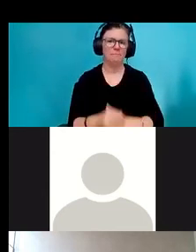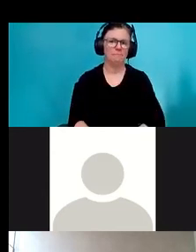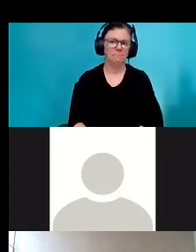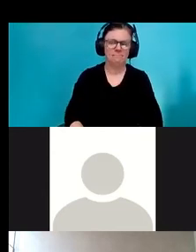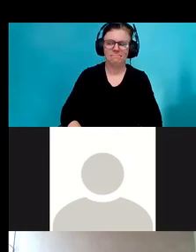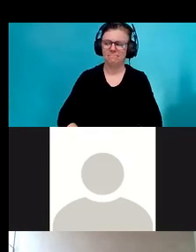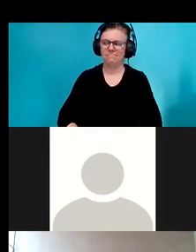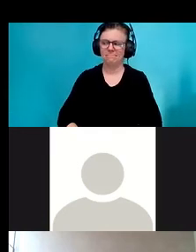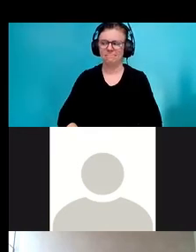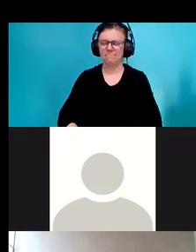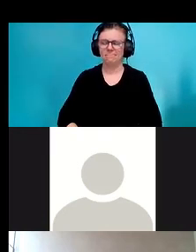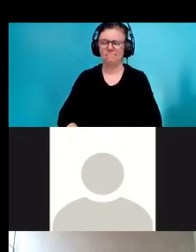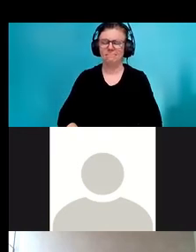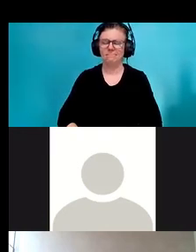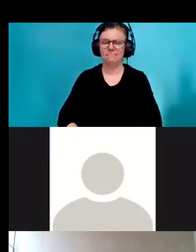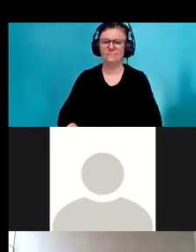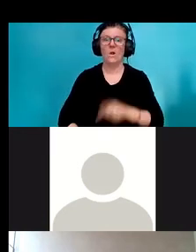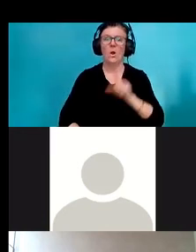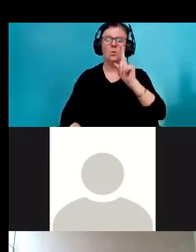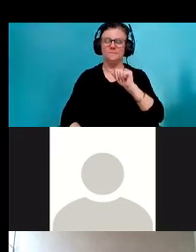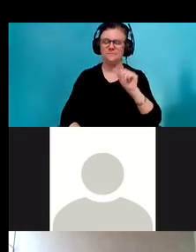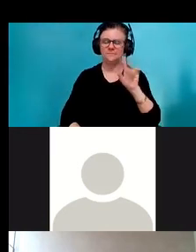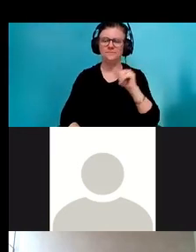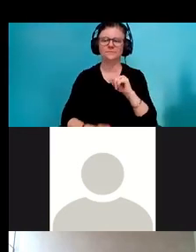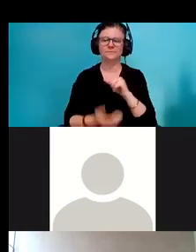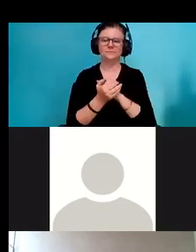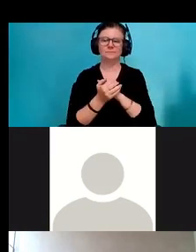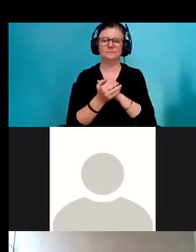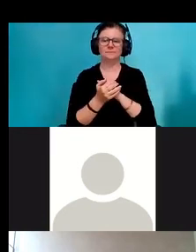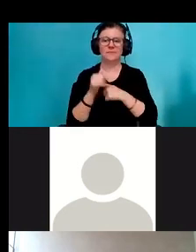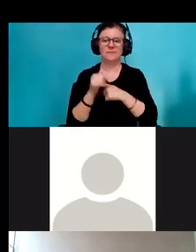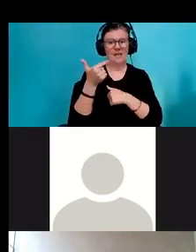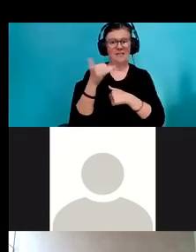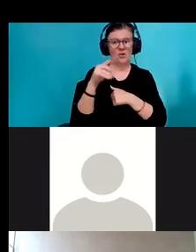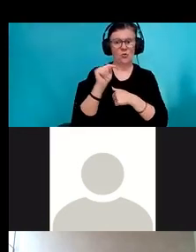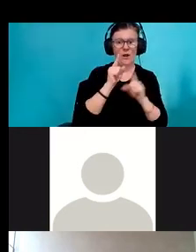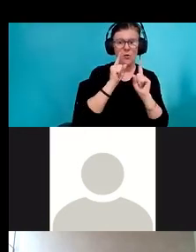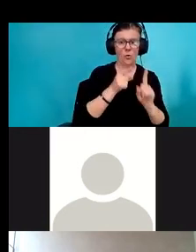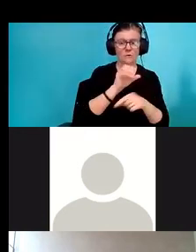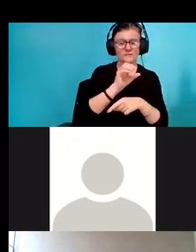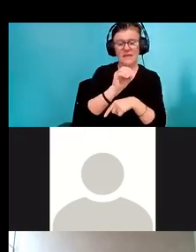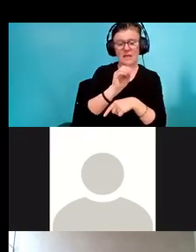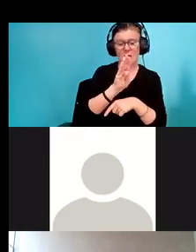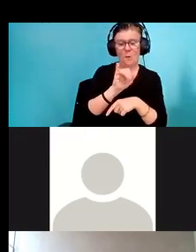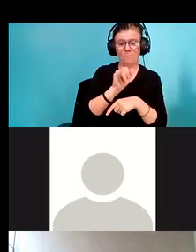So the next one and one thing I might add is that the goals and objectives question is mandatory